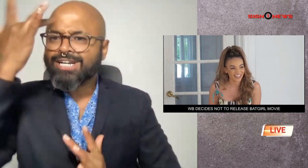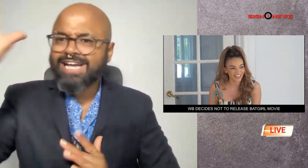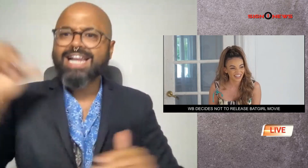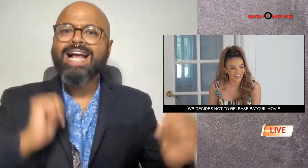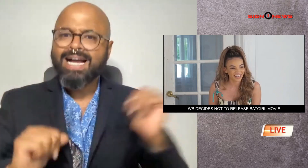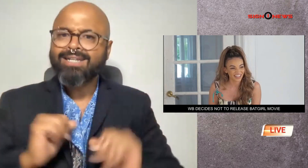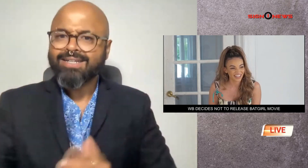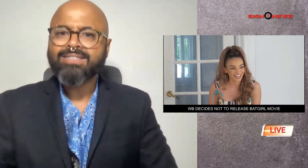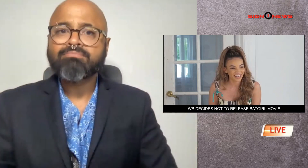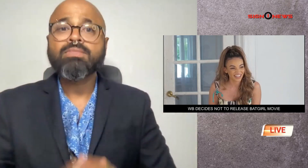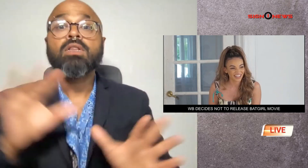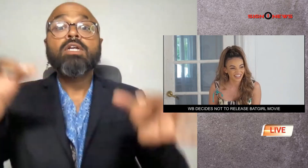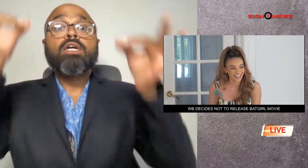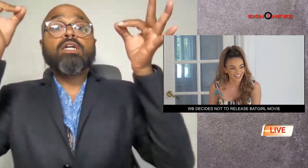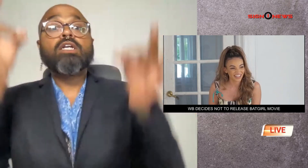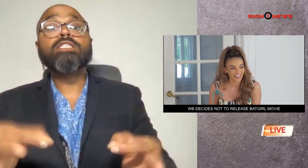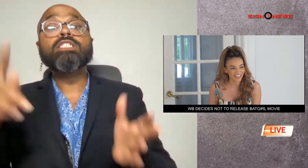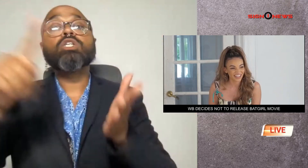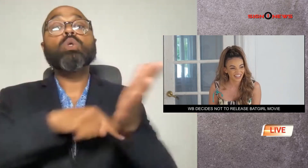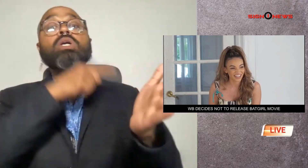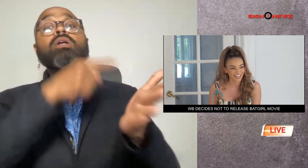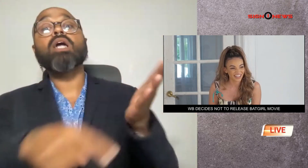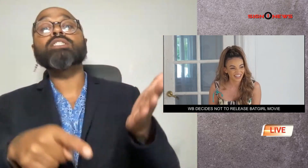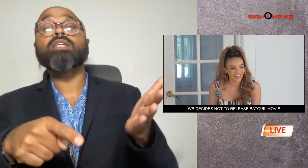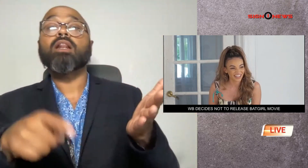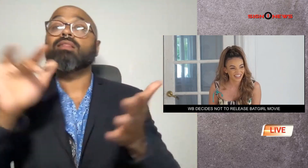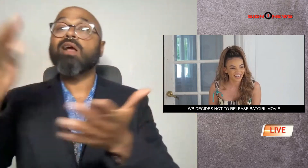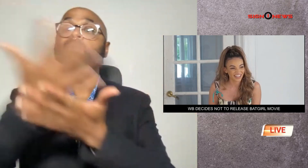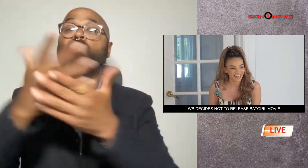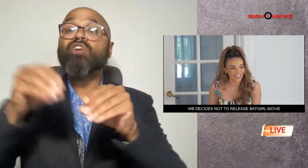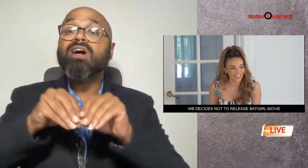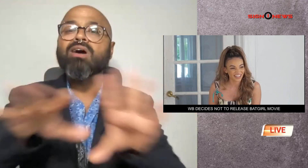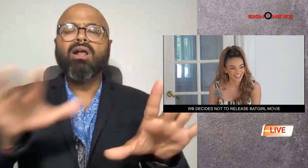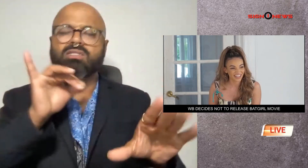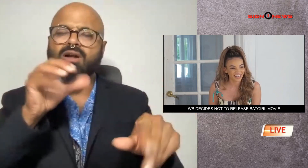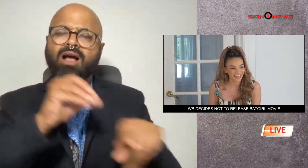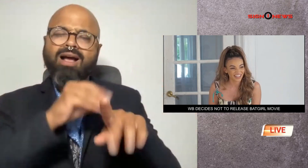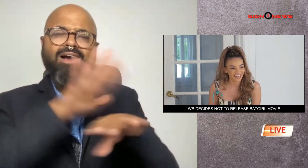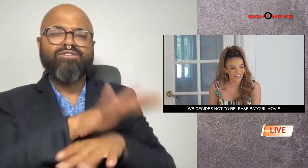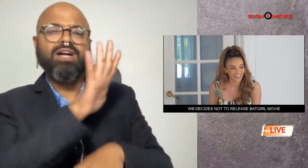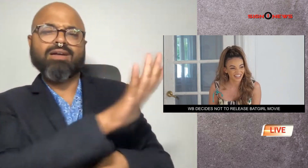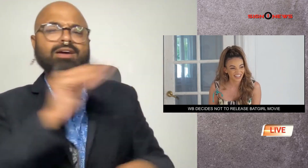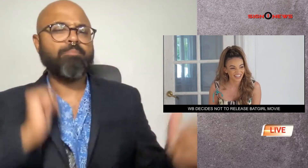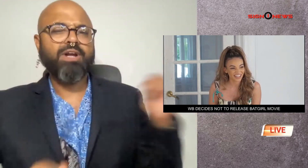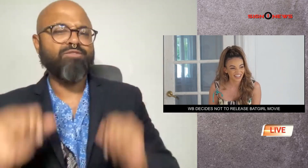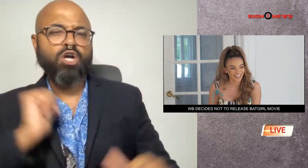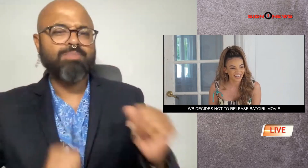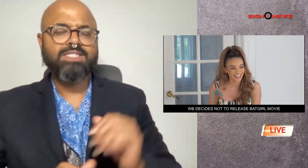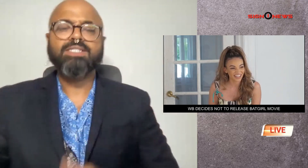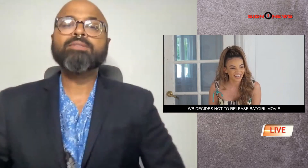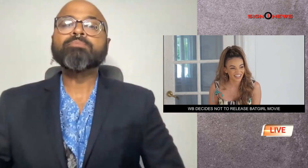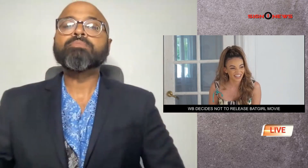officials with WB said Grace is an incredibly talented actress and the decision to cancel the